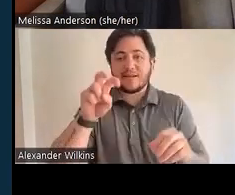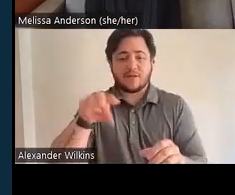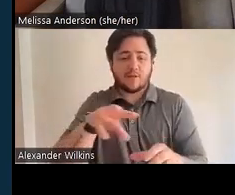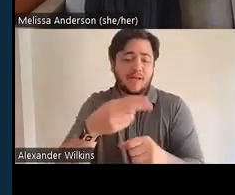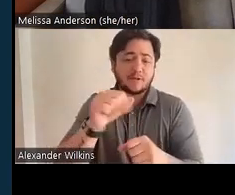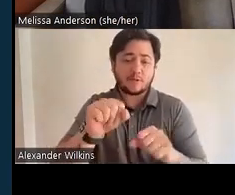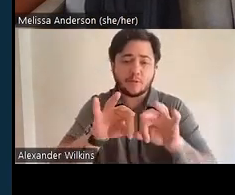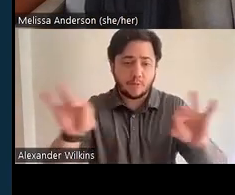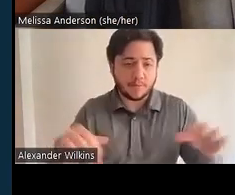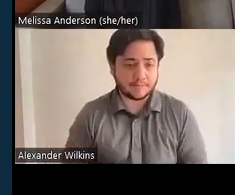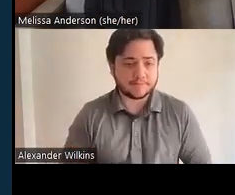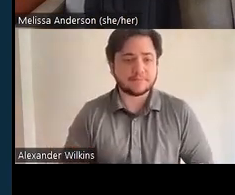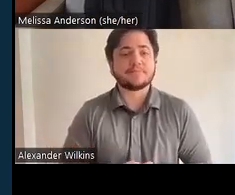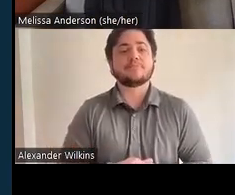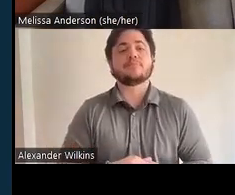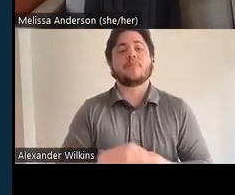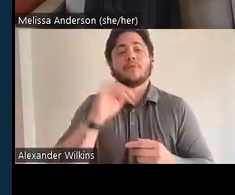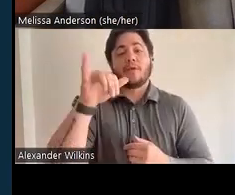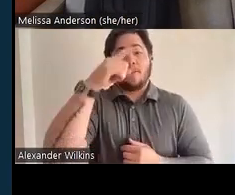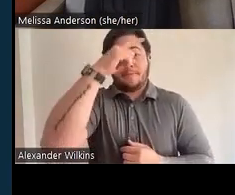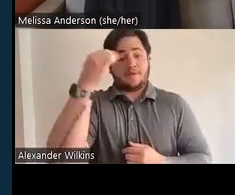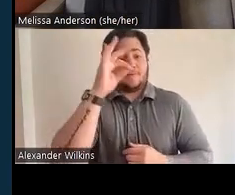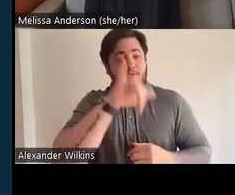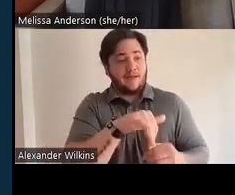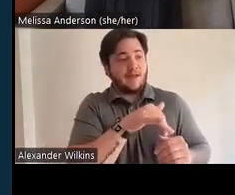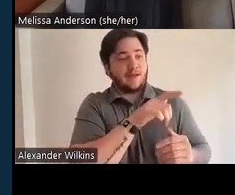of some of the educational goals that hearing people have established. They have limited